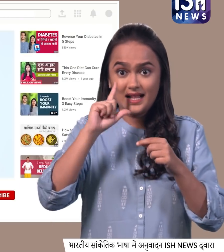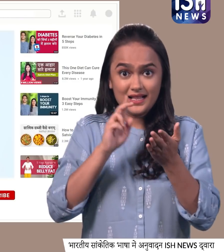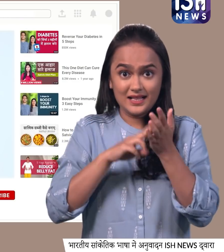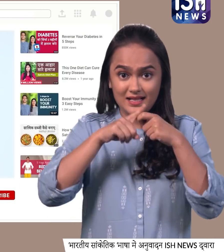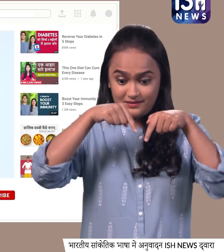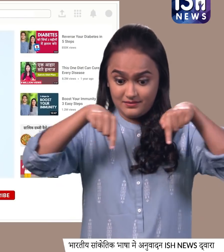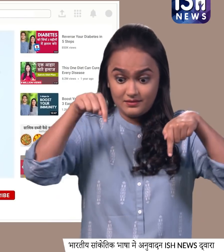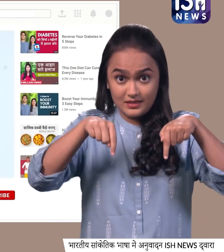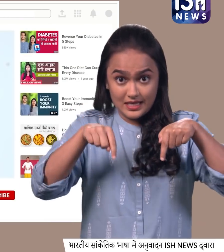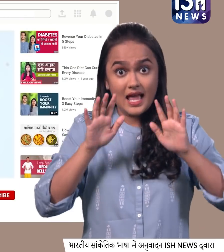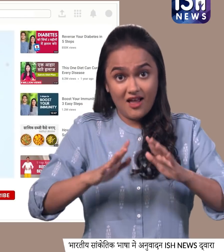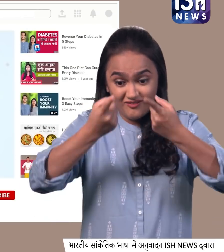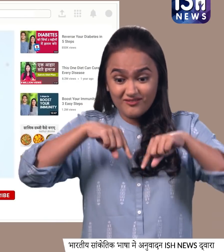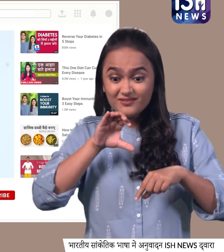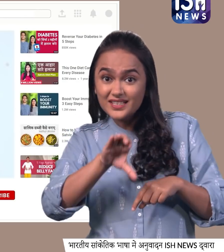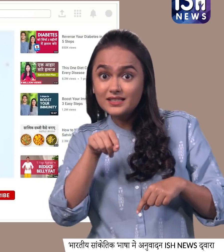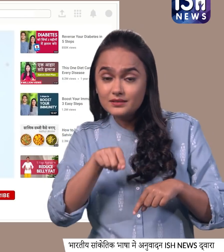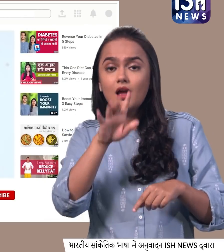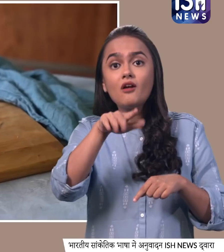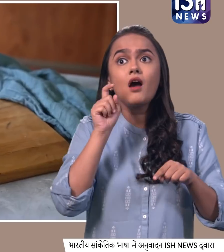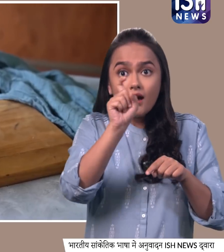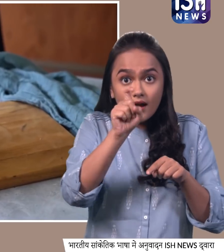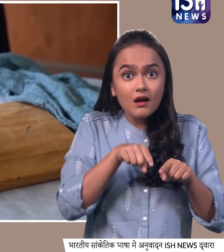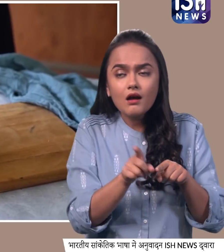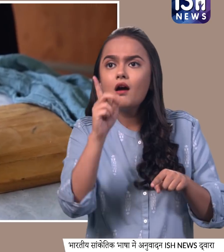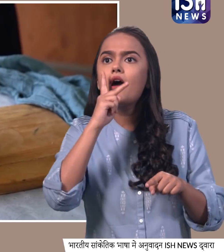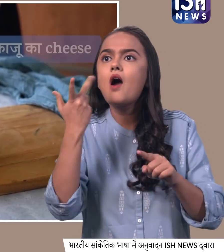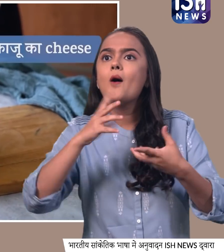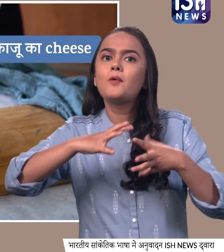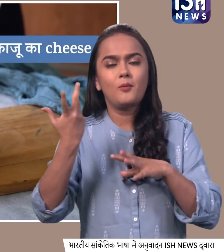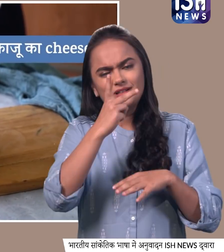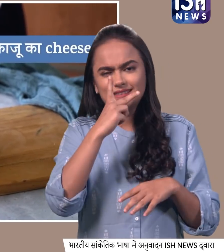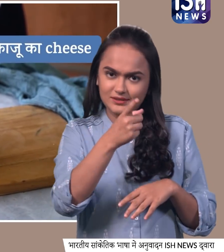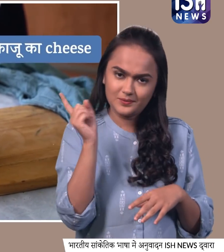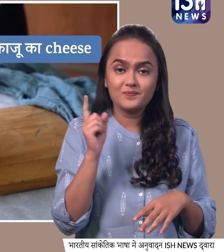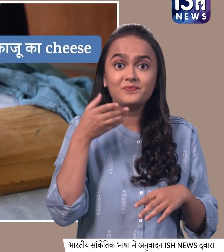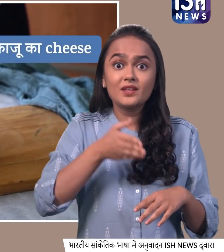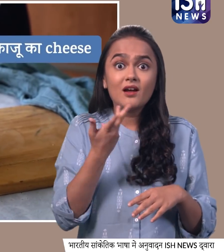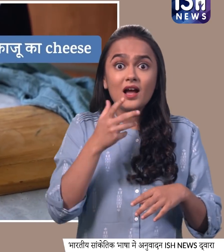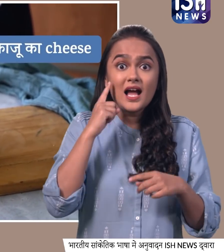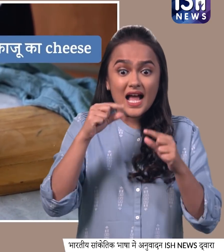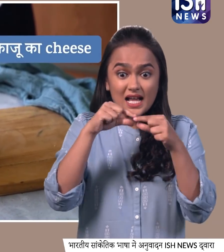We have shared the link for it in the description box below Now our tasty creamy cashew chutney is ready